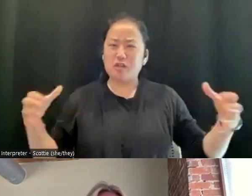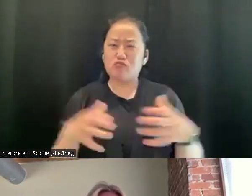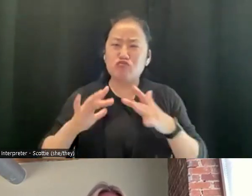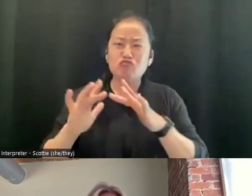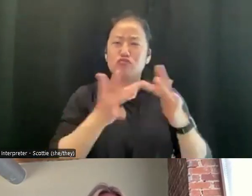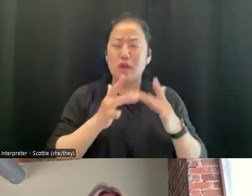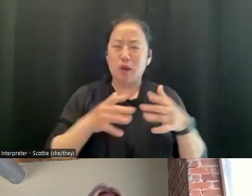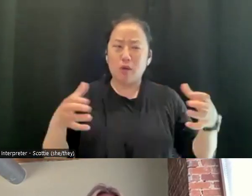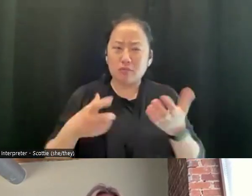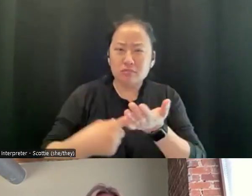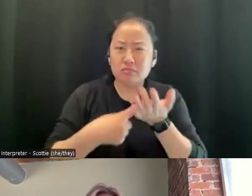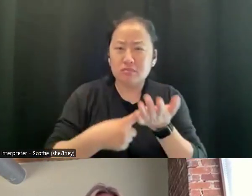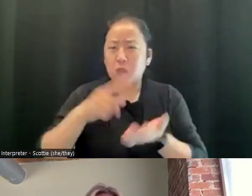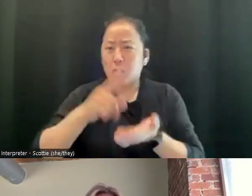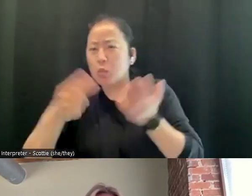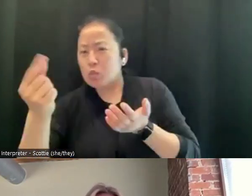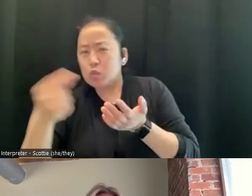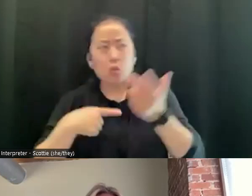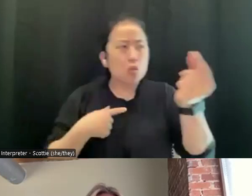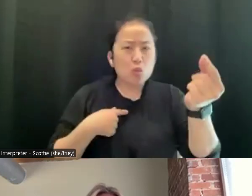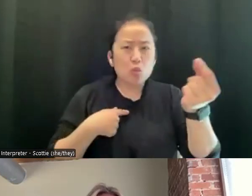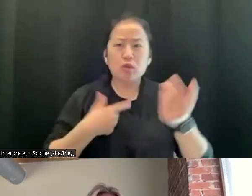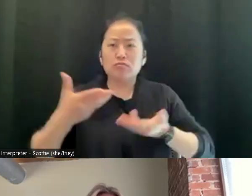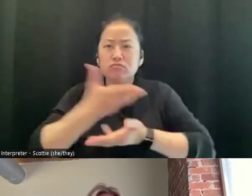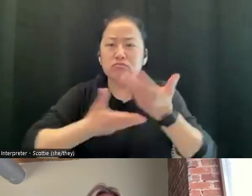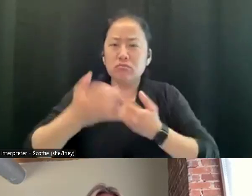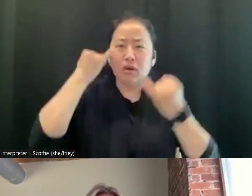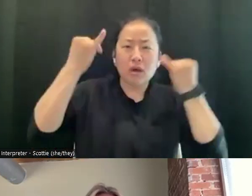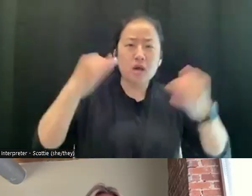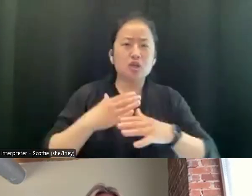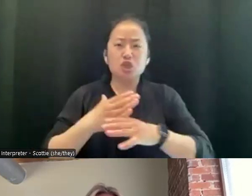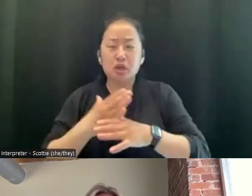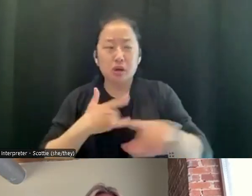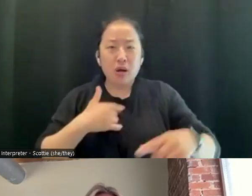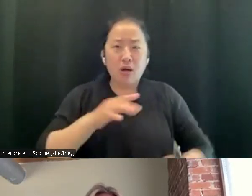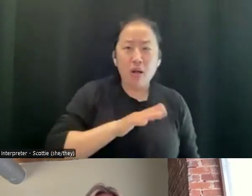compare notes and come together to collaborate to share what's working and how can we improve.